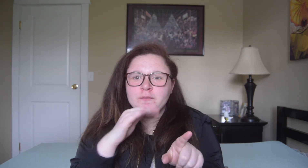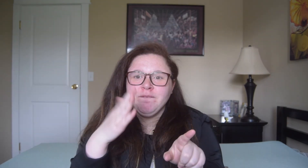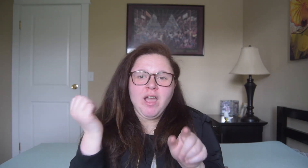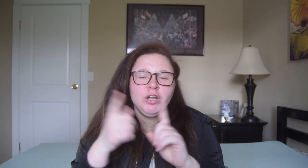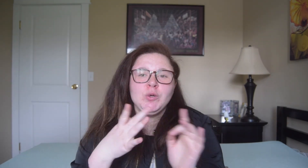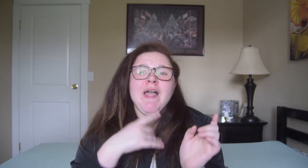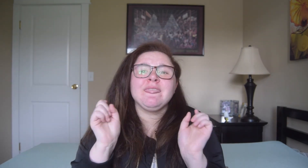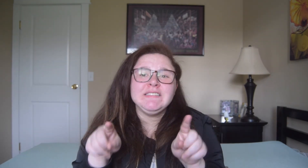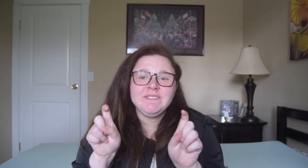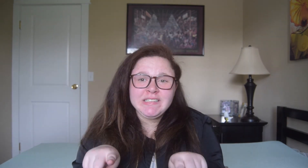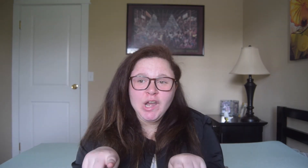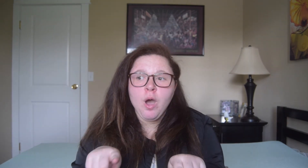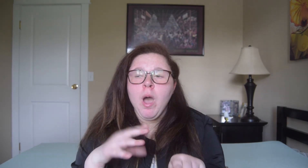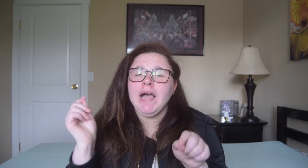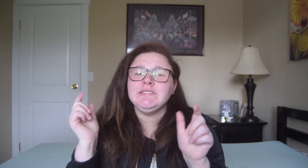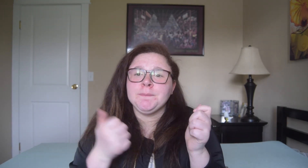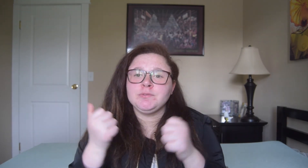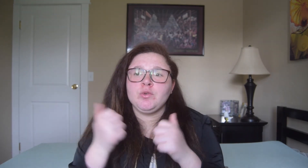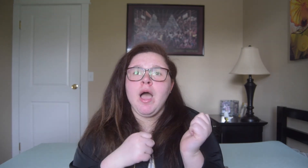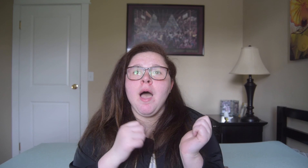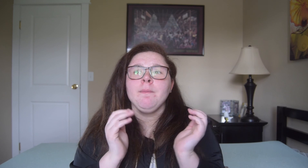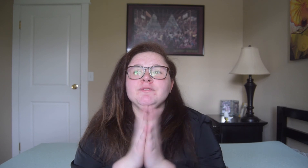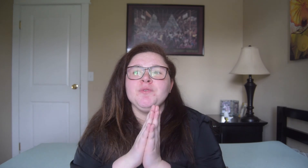Don't forget to like this video and subscribe!